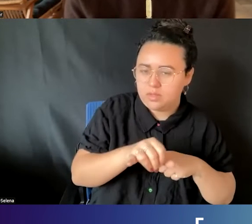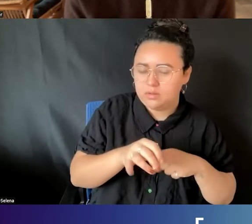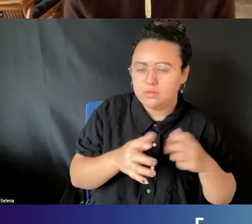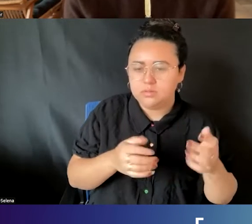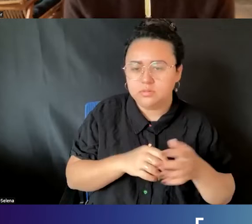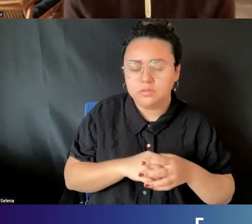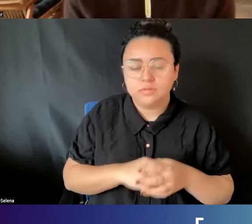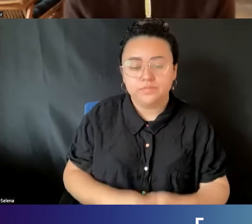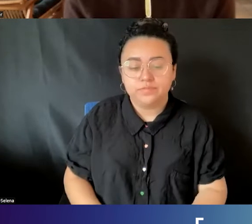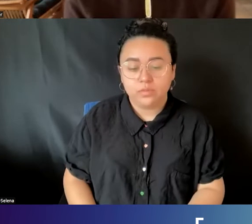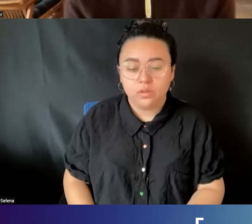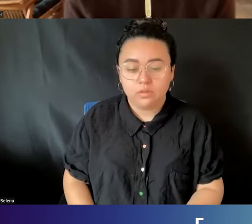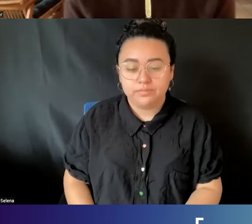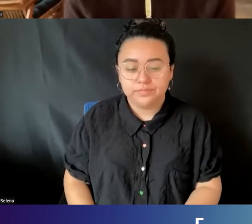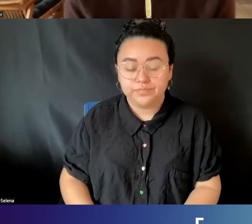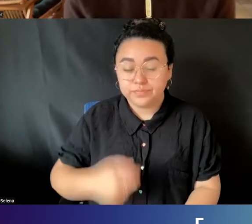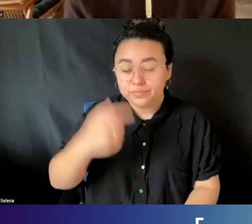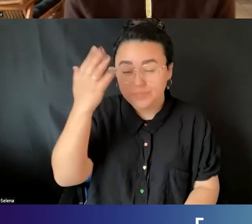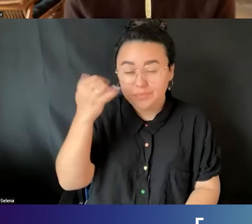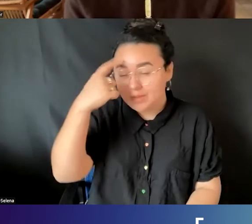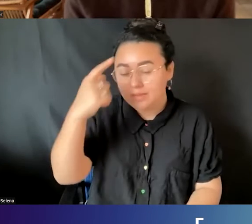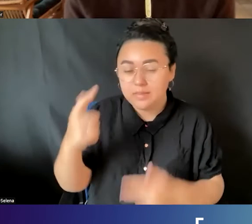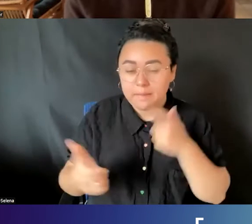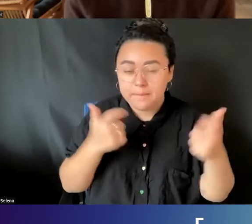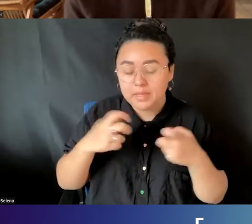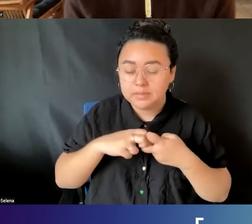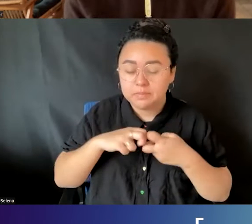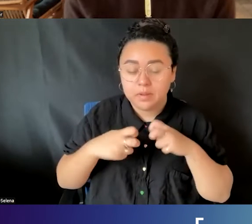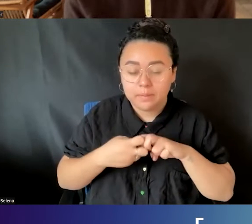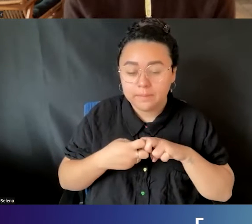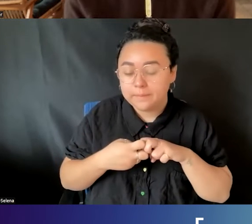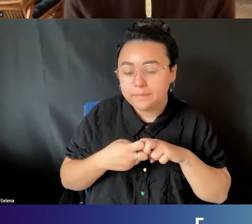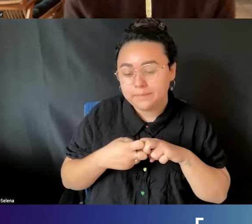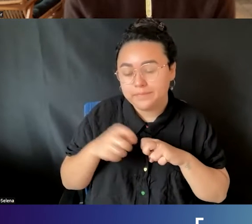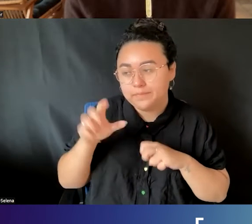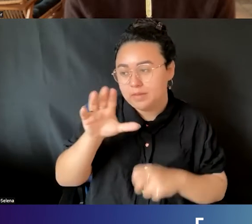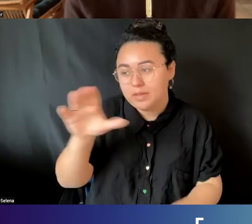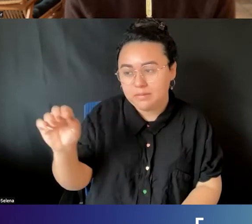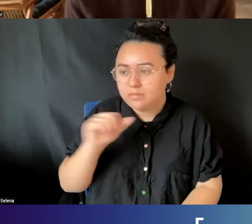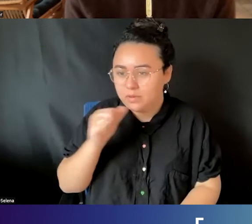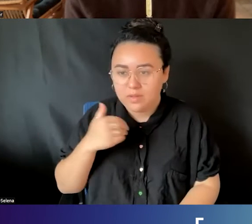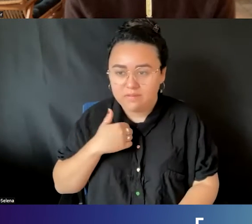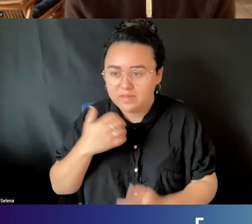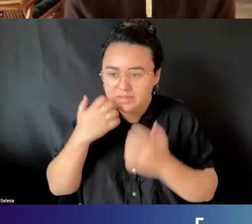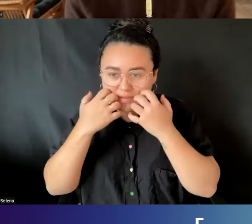Because I think the biggest problem is that the companies do not have the same values and the same agenda as we do.